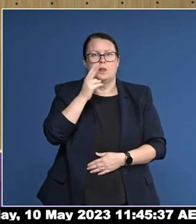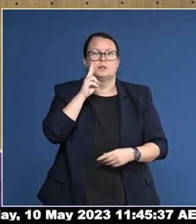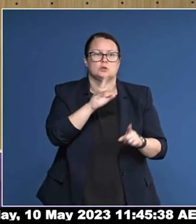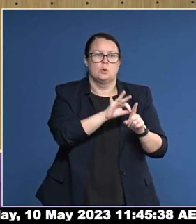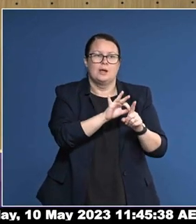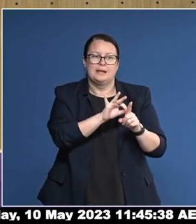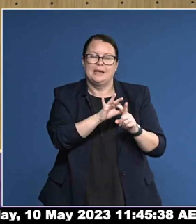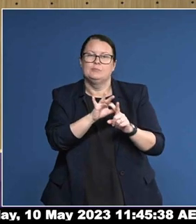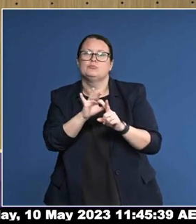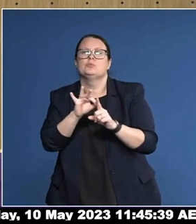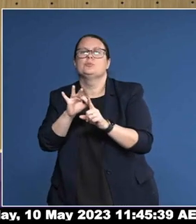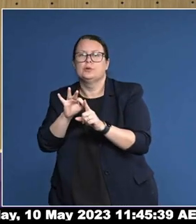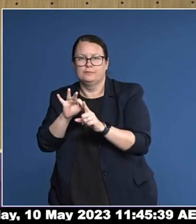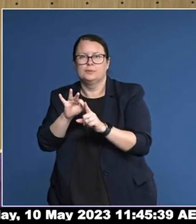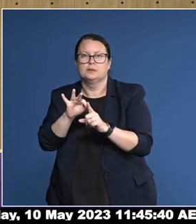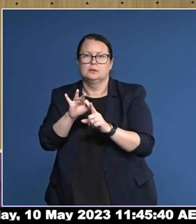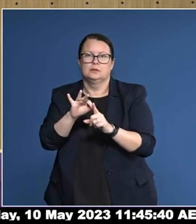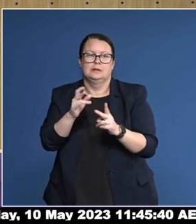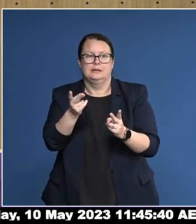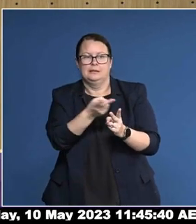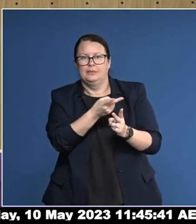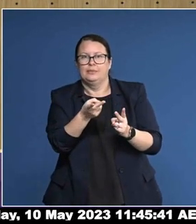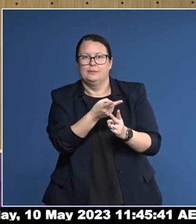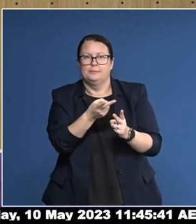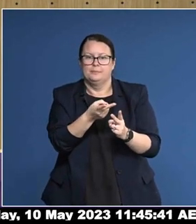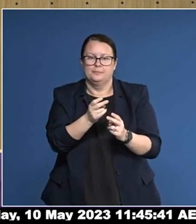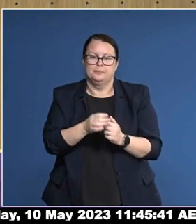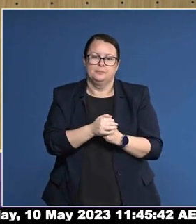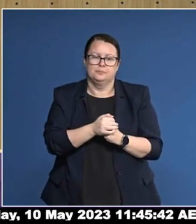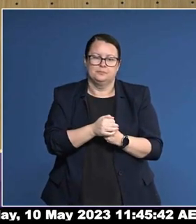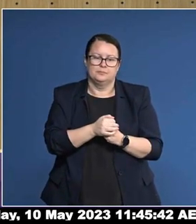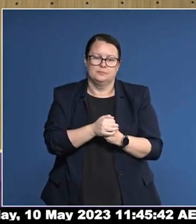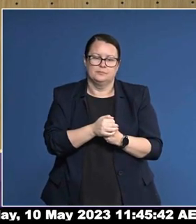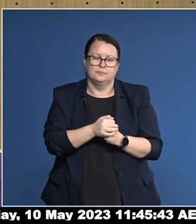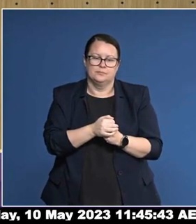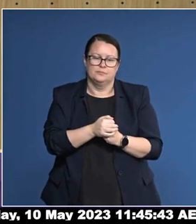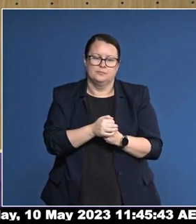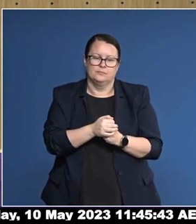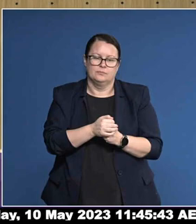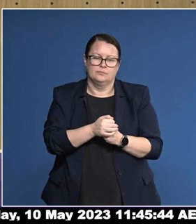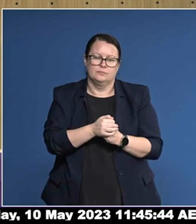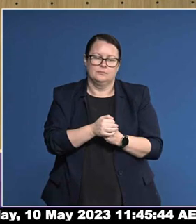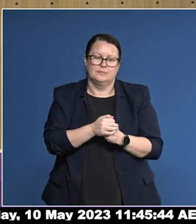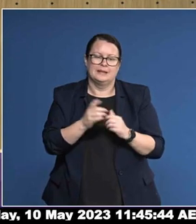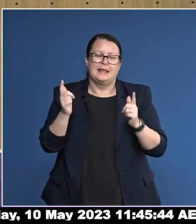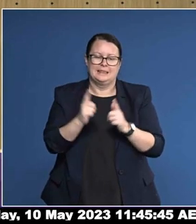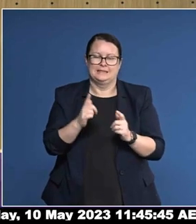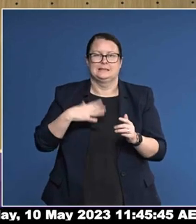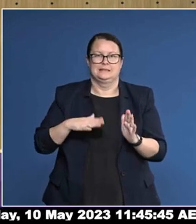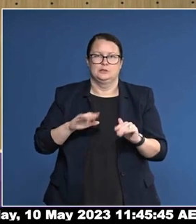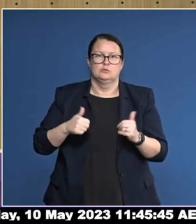in the boys' conditions and a decrease in their need to provide those supports when